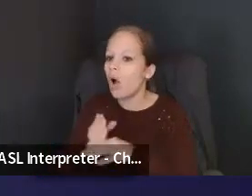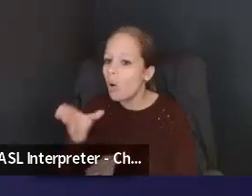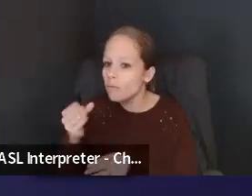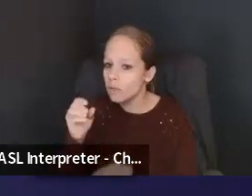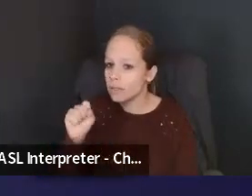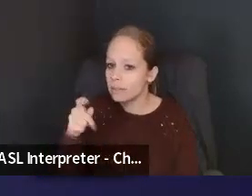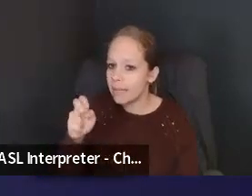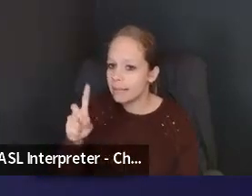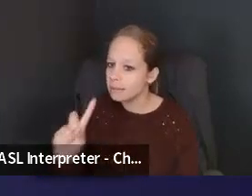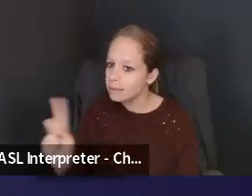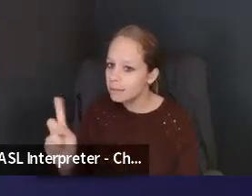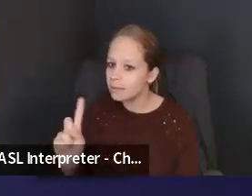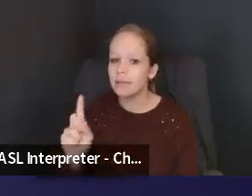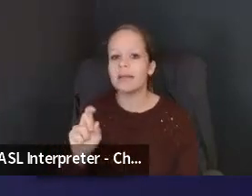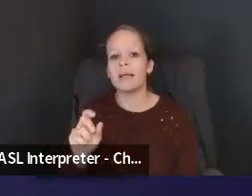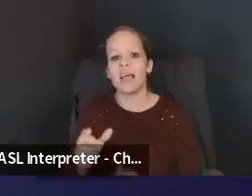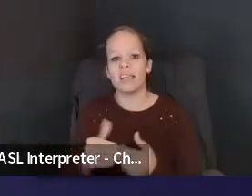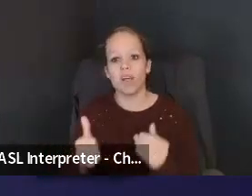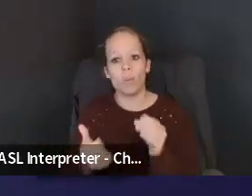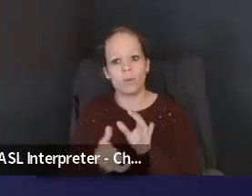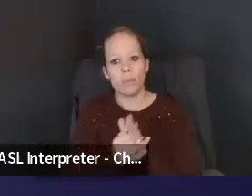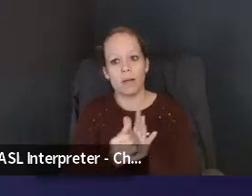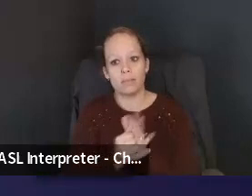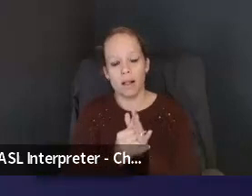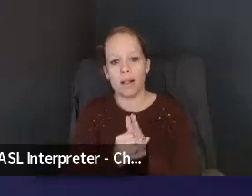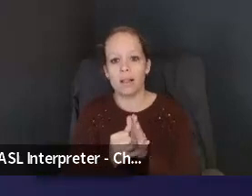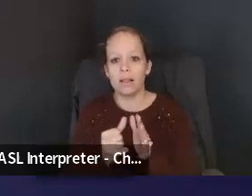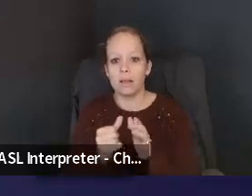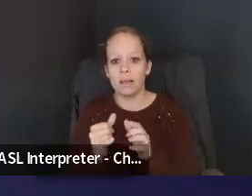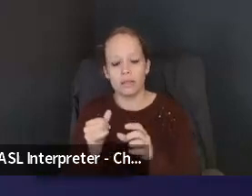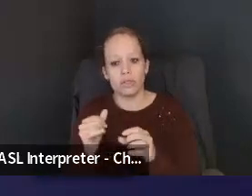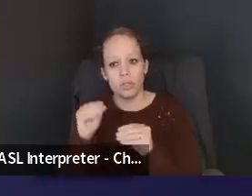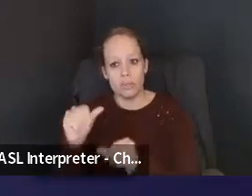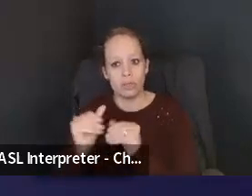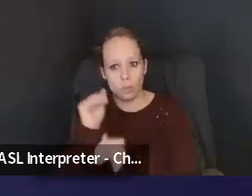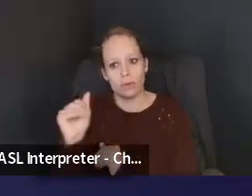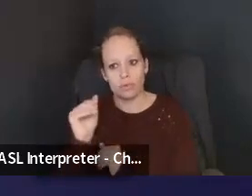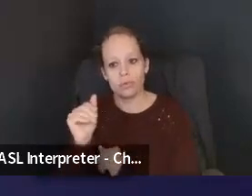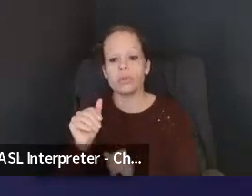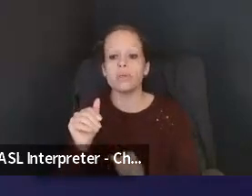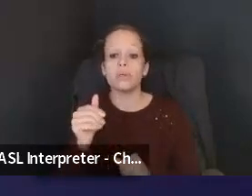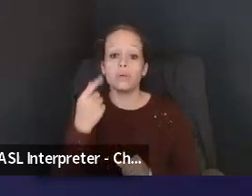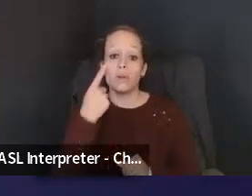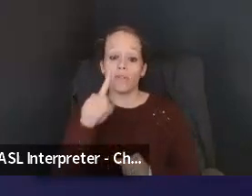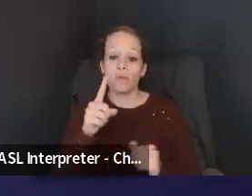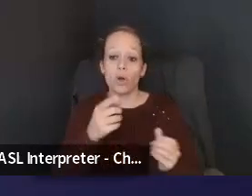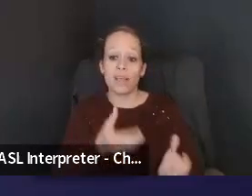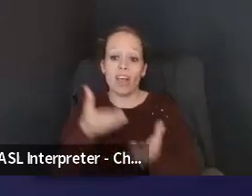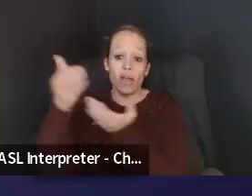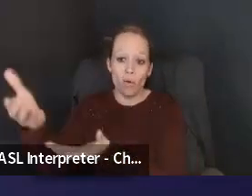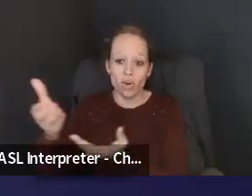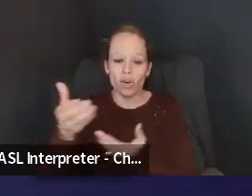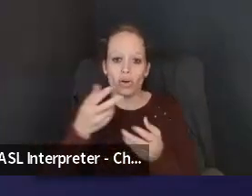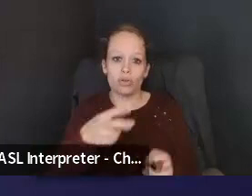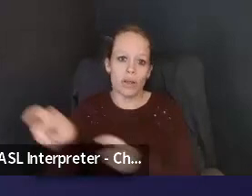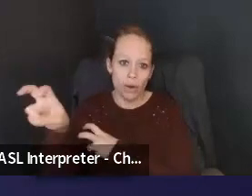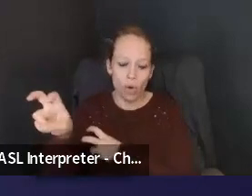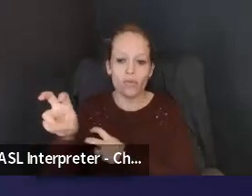it's really nearly impossible to go over. I would say, in terms of carryover, think of it as a good